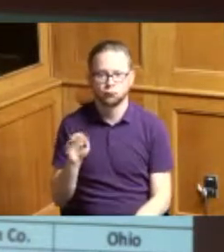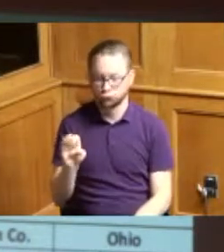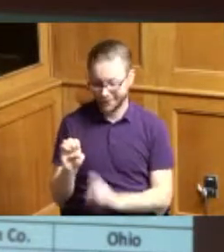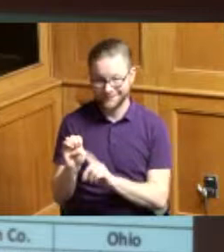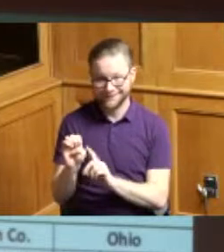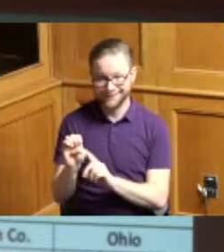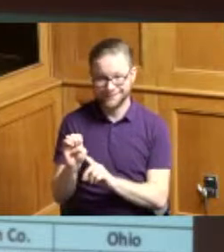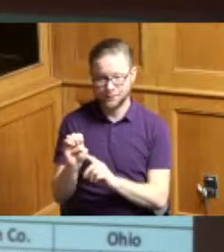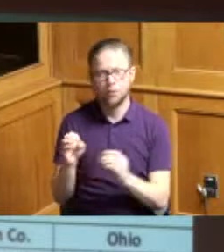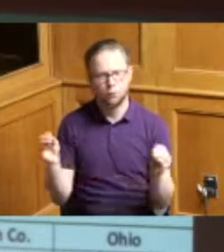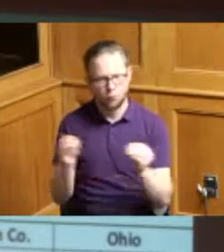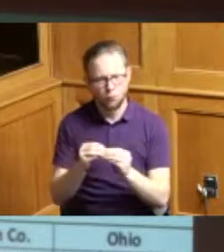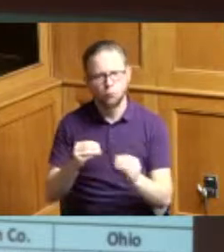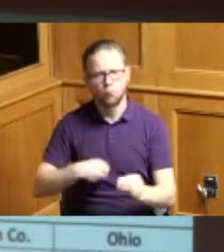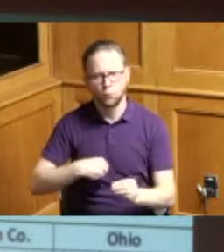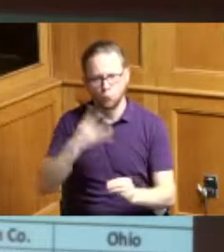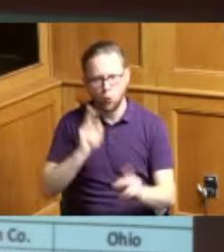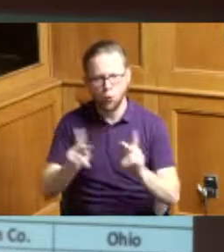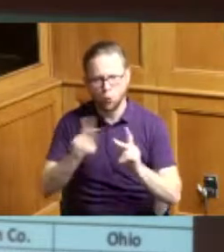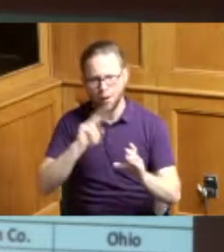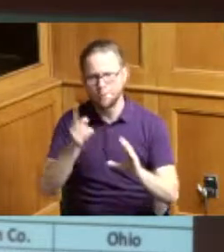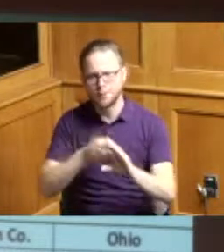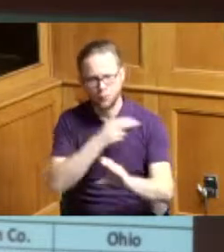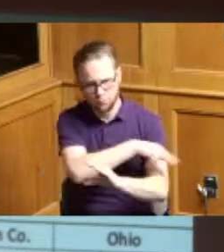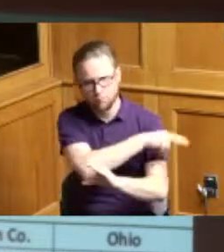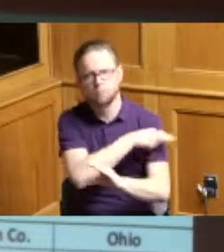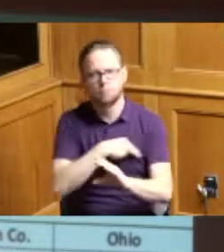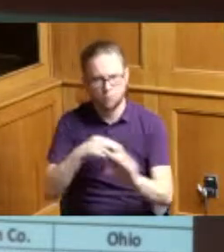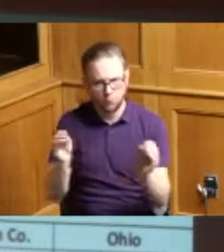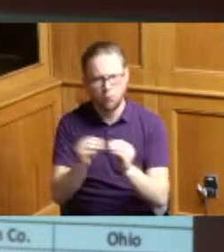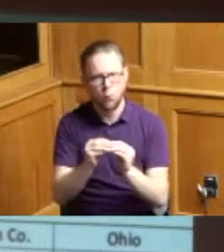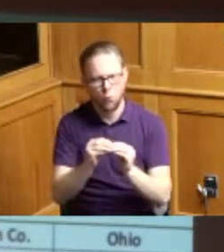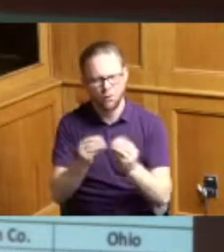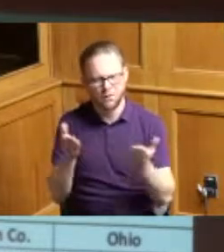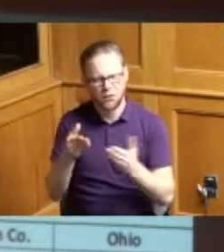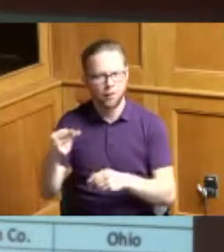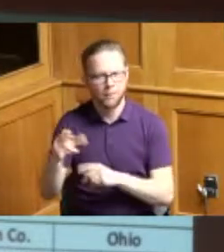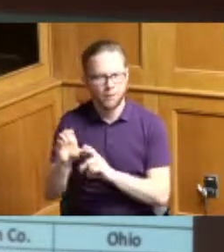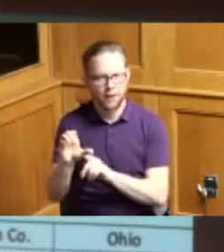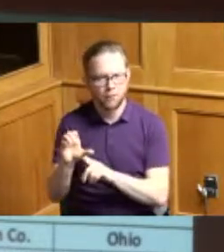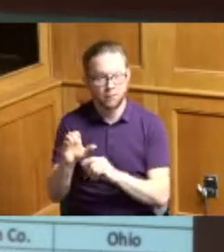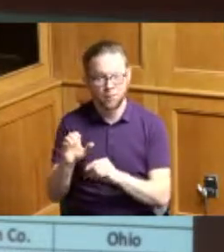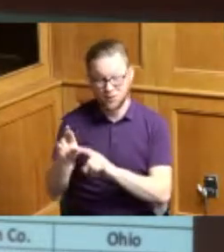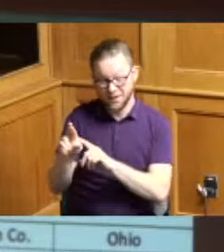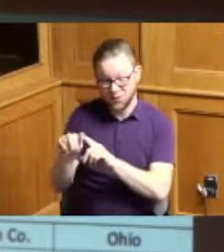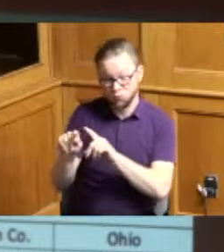white individuals that were hospital hospitalized in Hamilton County the rate of hospitalizations